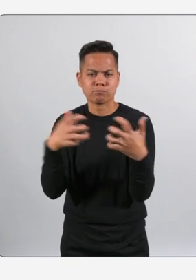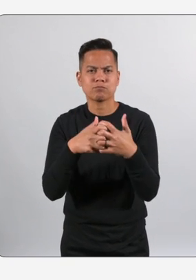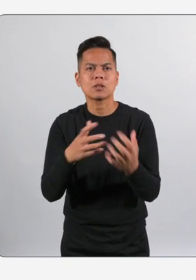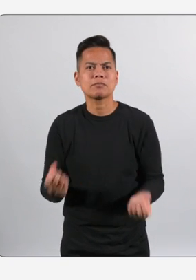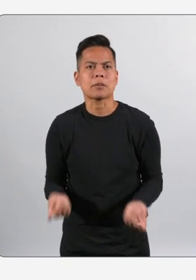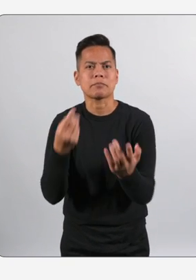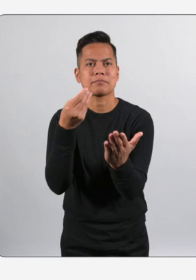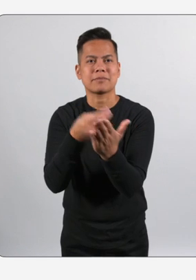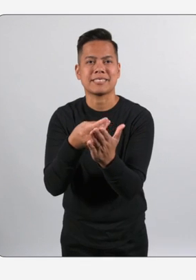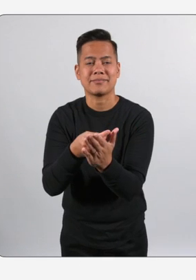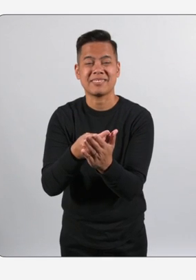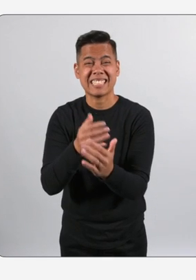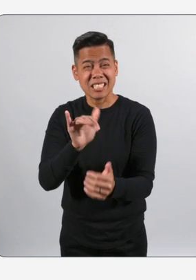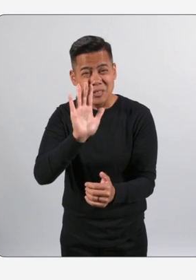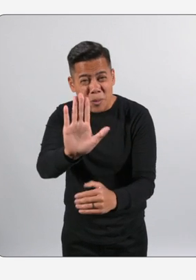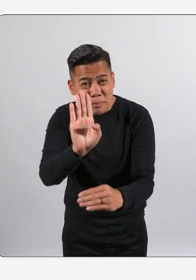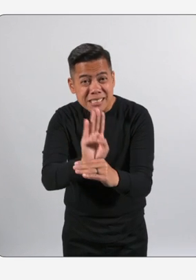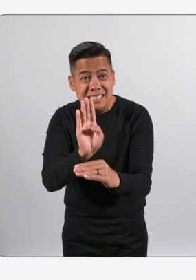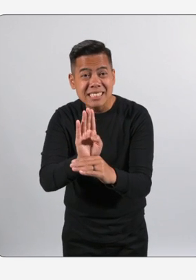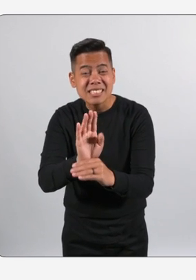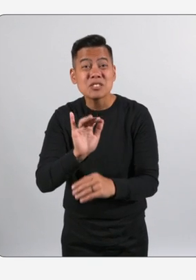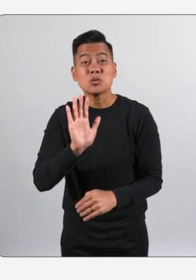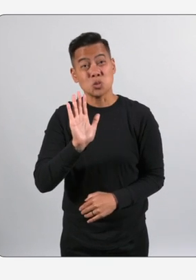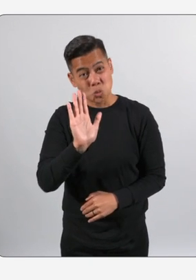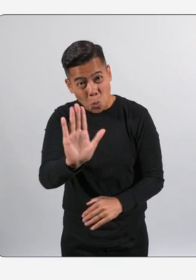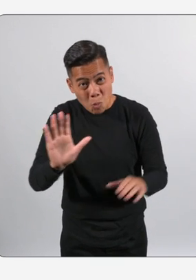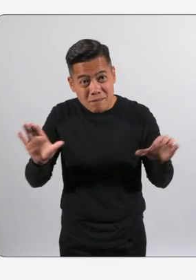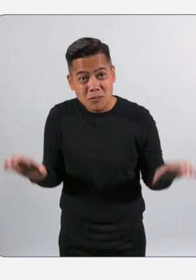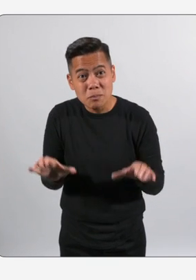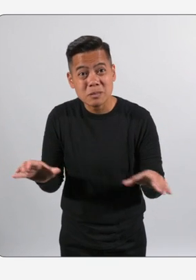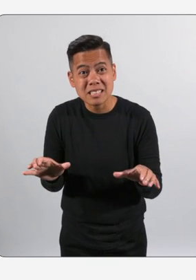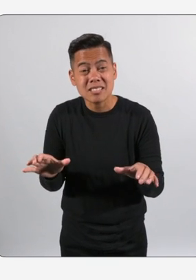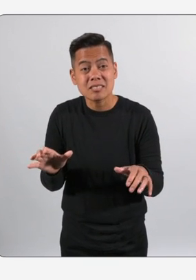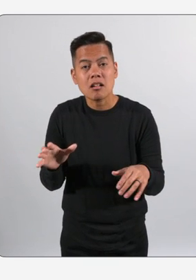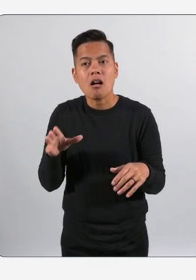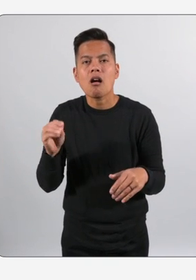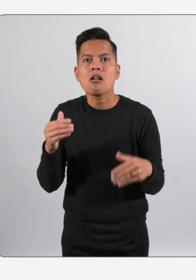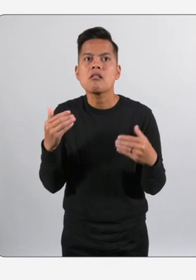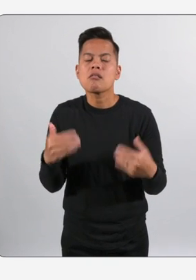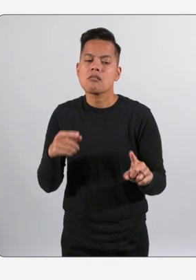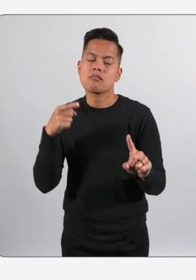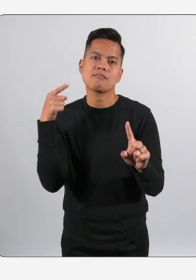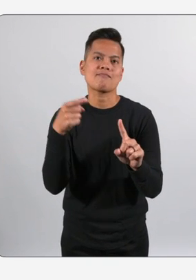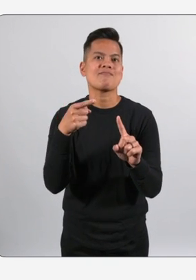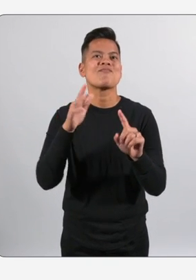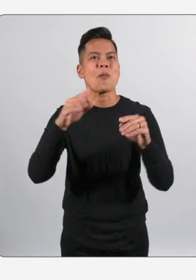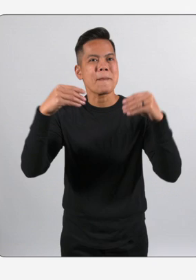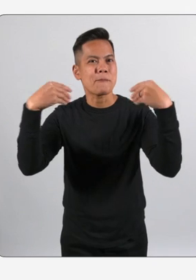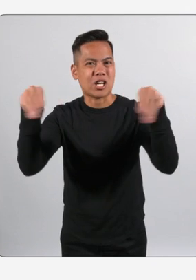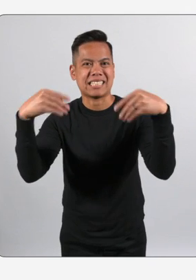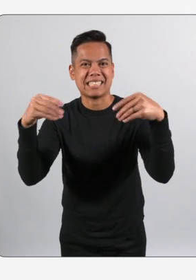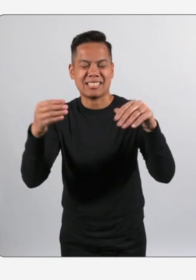That's your business. That's your performance. And ultimately, that's your marketing, powered by Google AI.